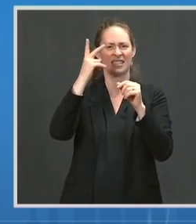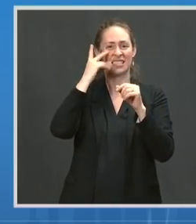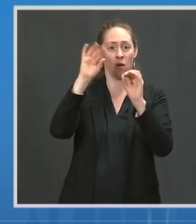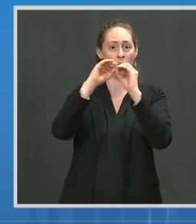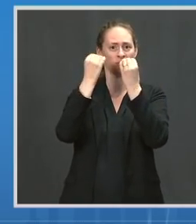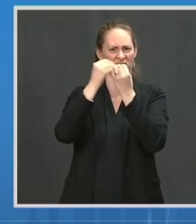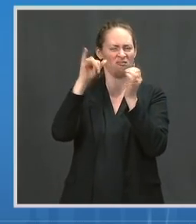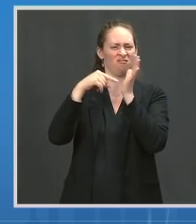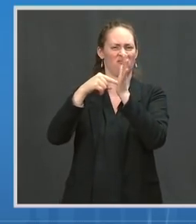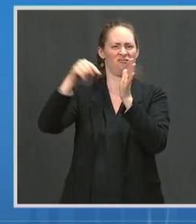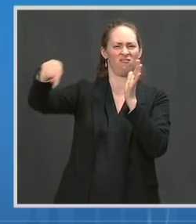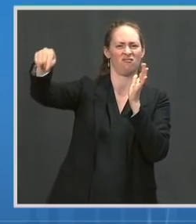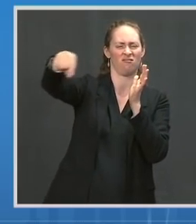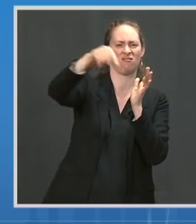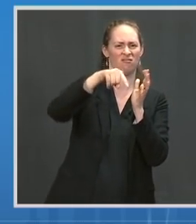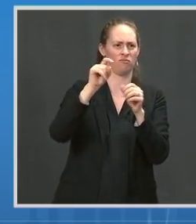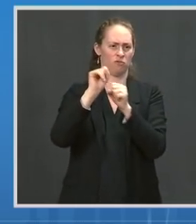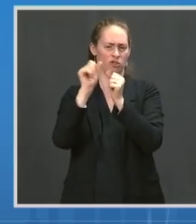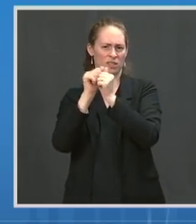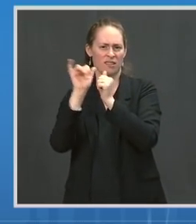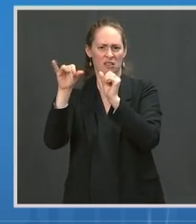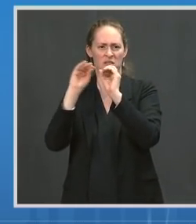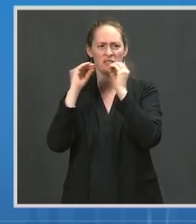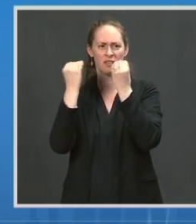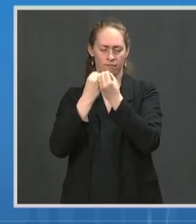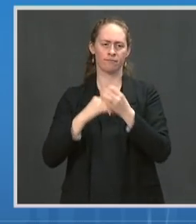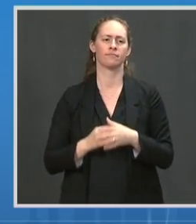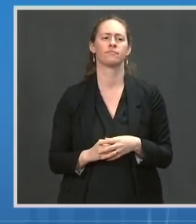As I mentioned, the anniversary is next week